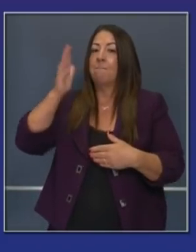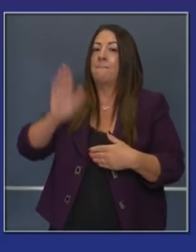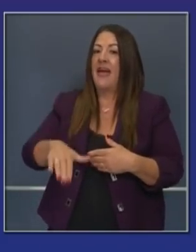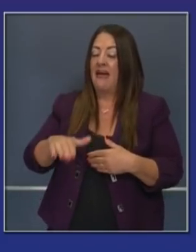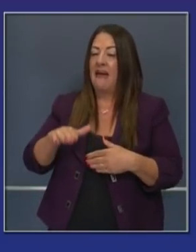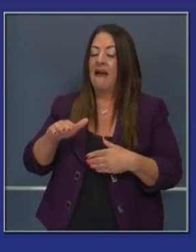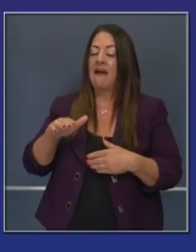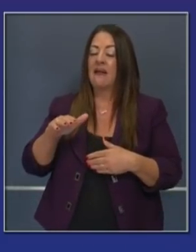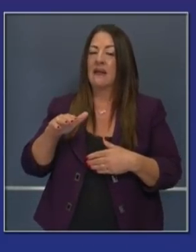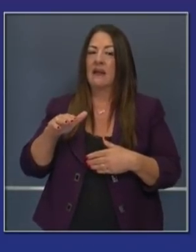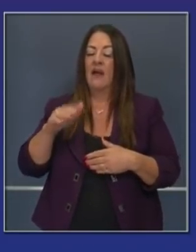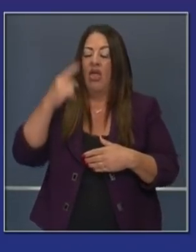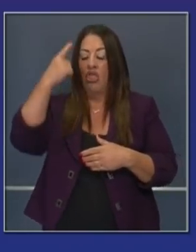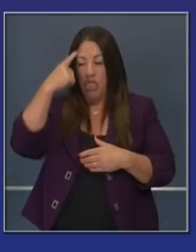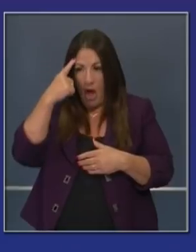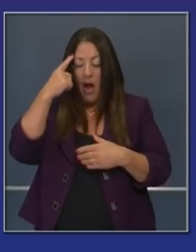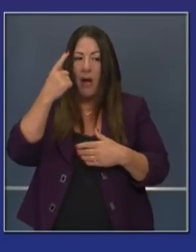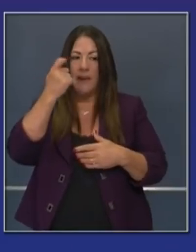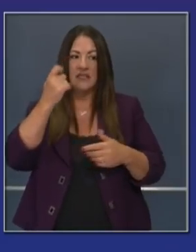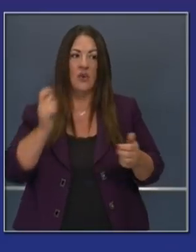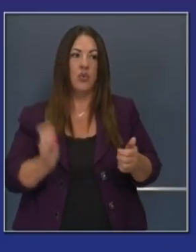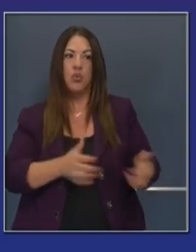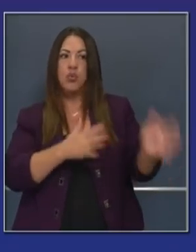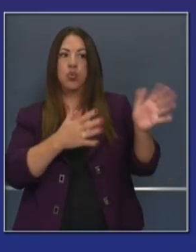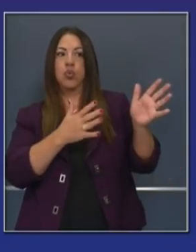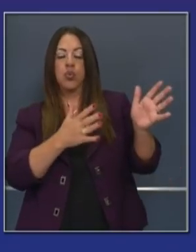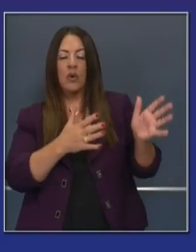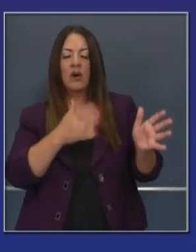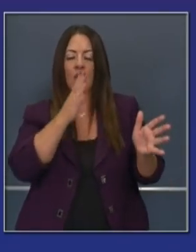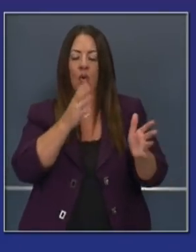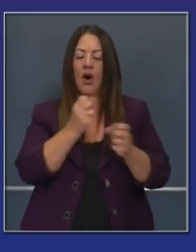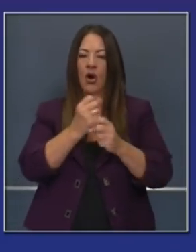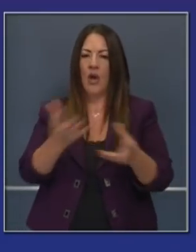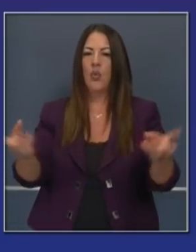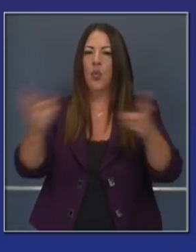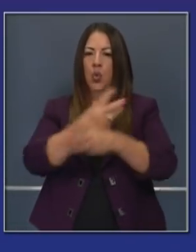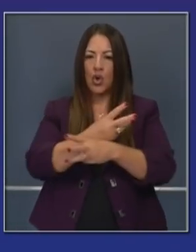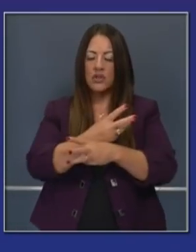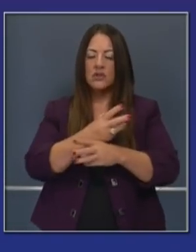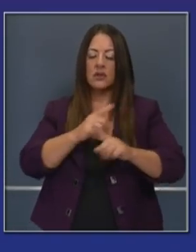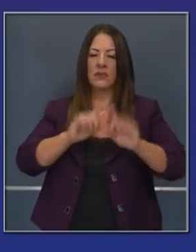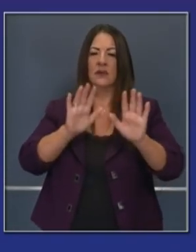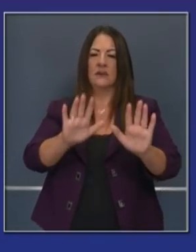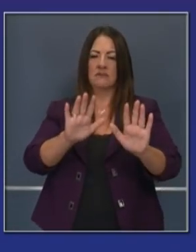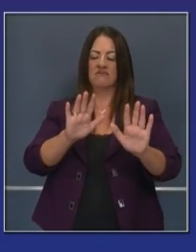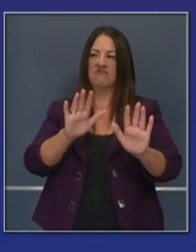THERE HAVE BEEN SOME STRUCTURE ROSSS IN THESE FIRES. NOT AS SIGNIFICANT AS SOME MAY HAVE ANTICIPATED PARTICULAR ARE